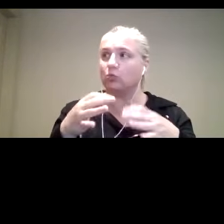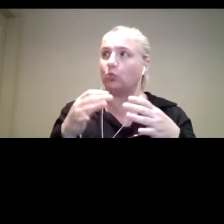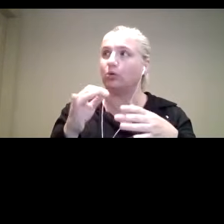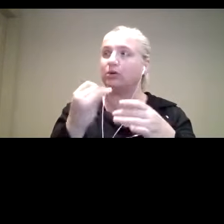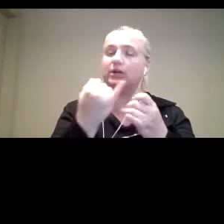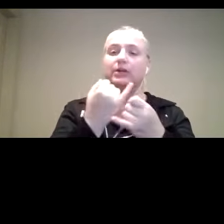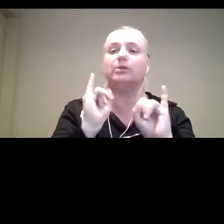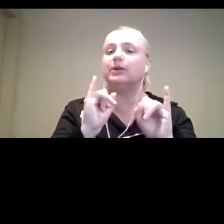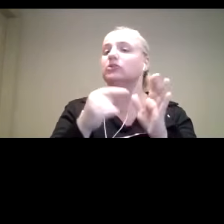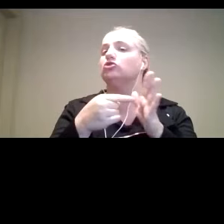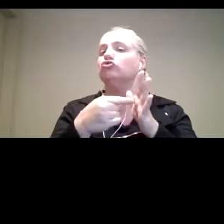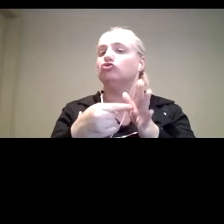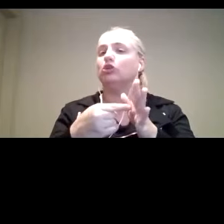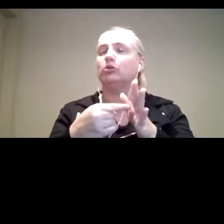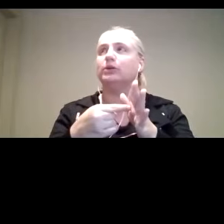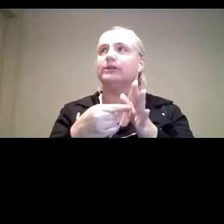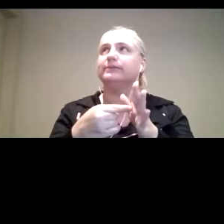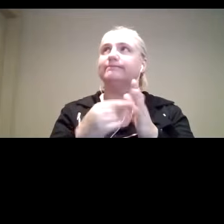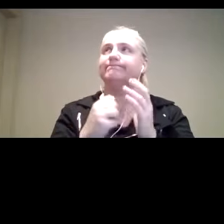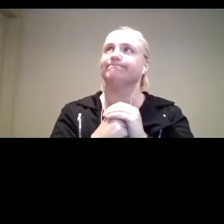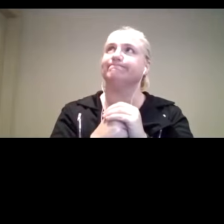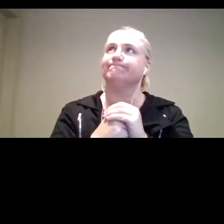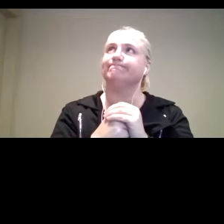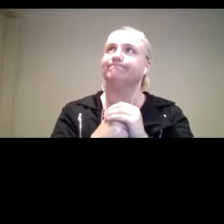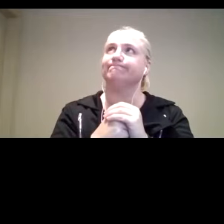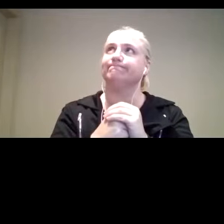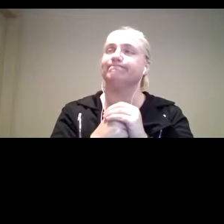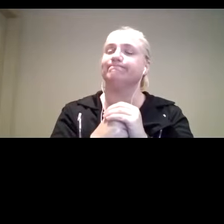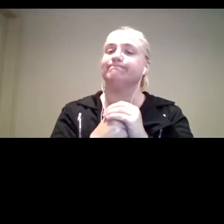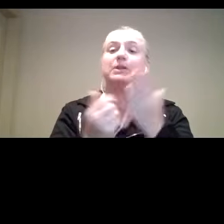behavioral or kind of breathing skills